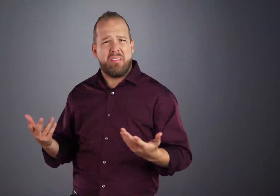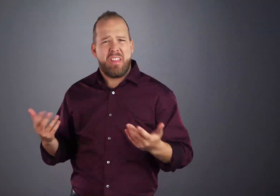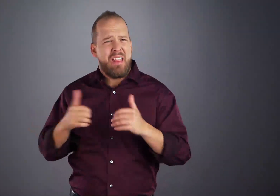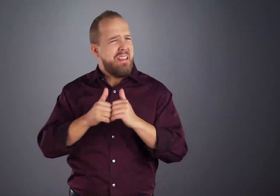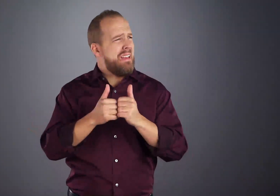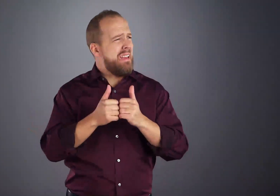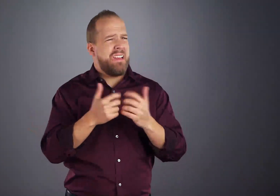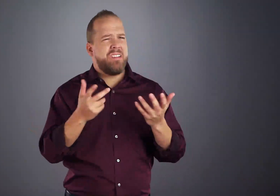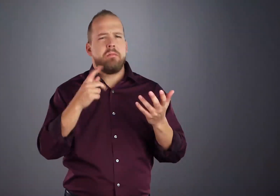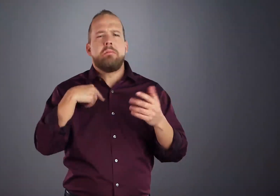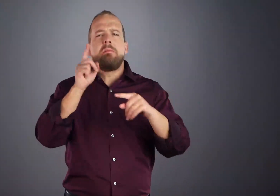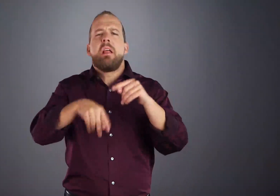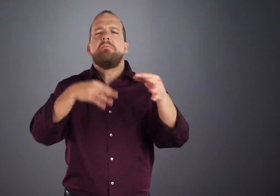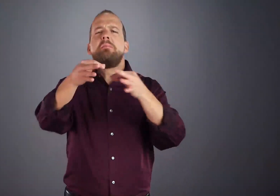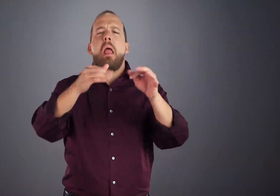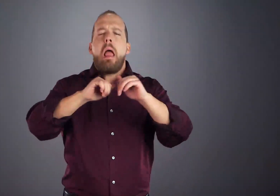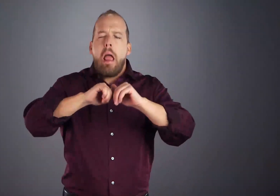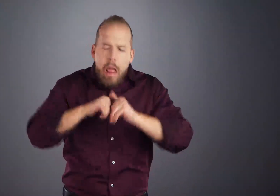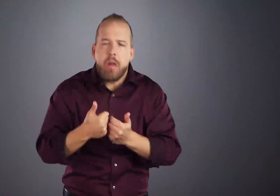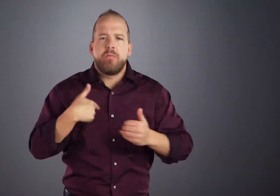But that was over now.